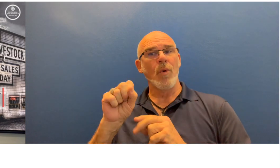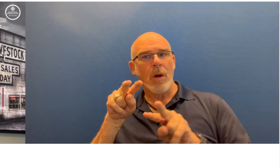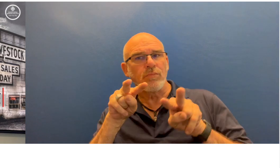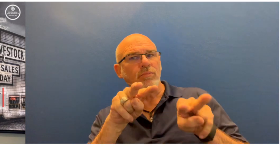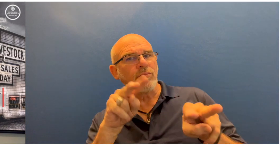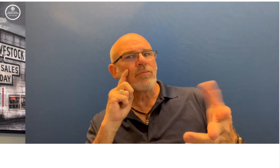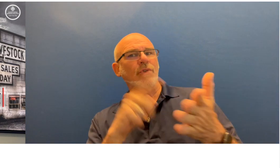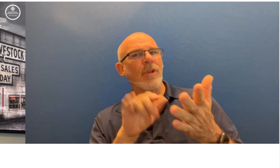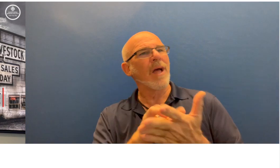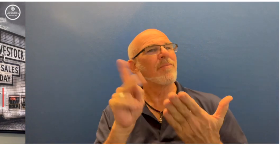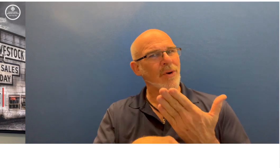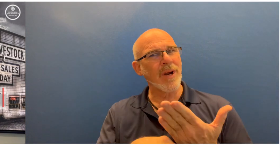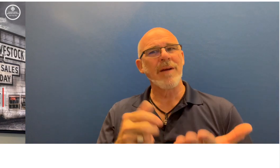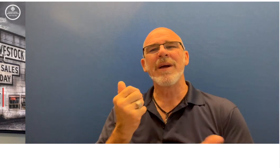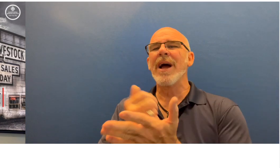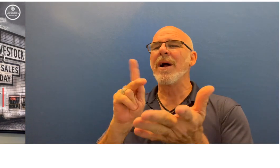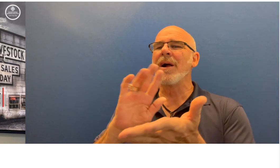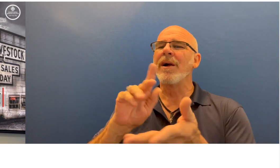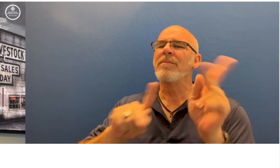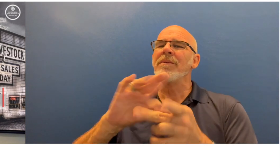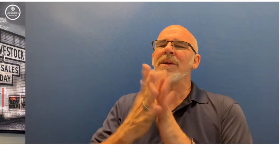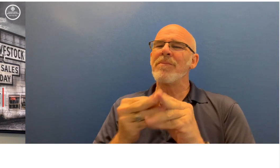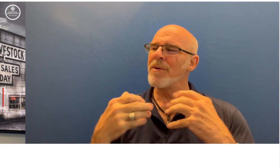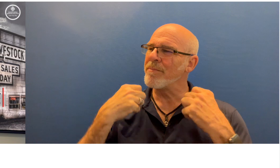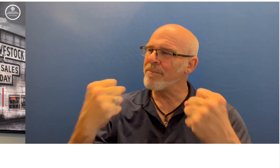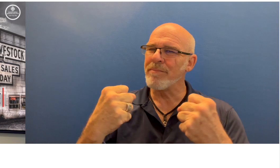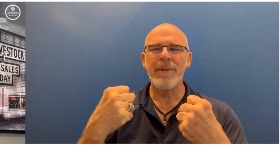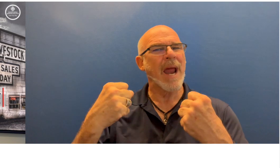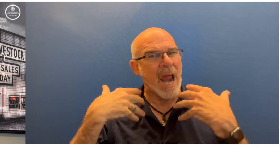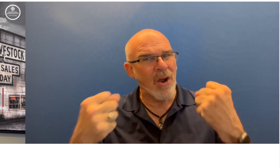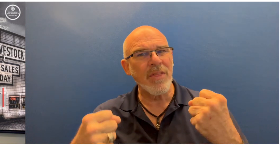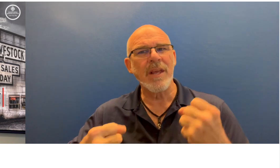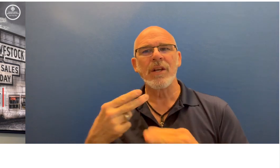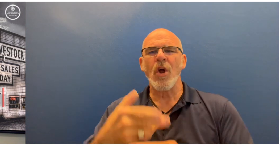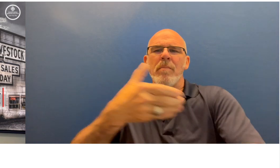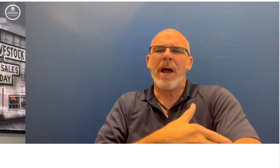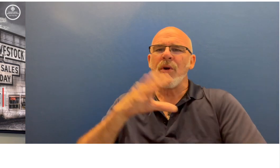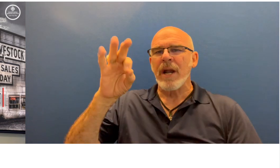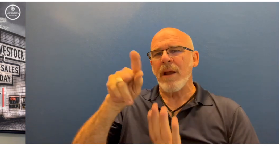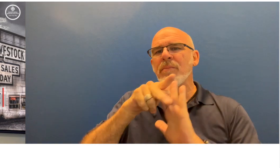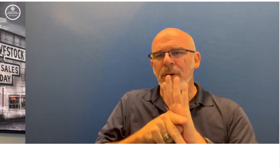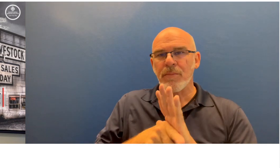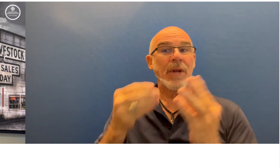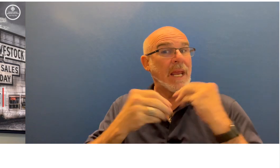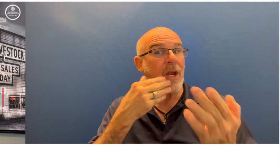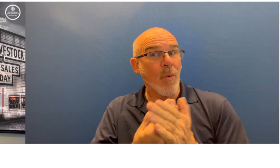trying to make folks healthier, and they call it the Power 9 principles of eating well and being socially connected.